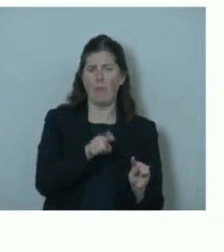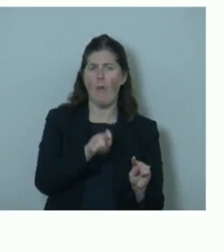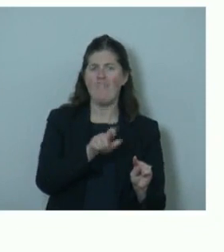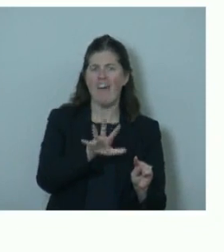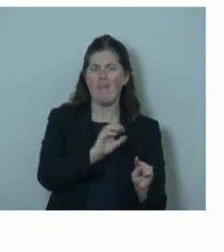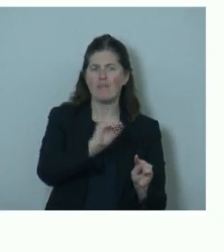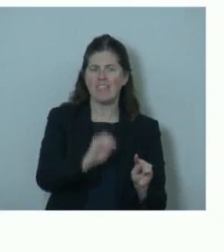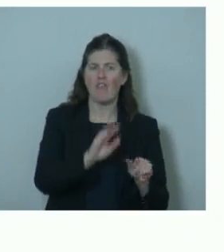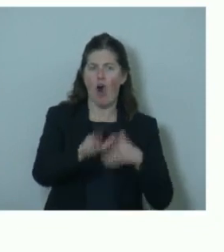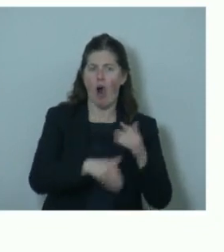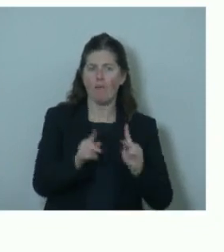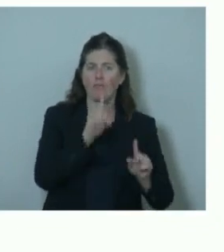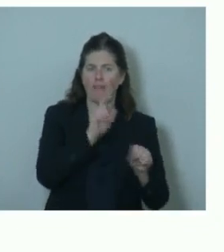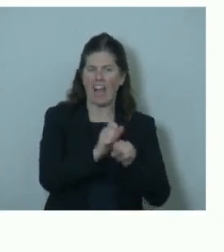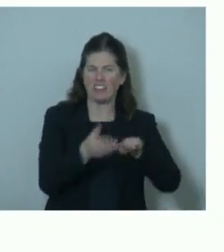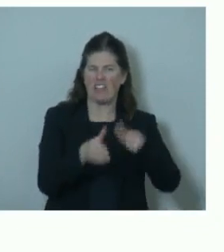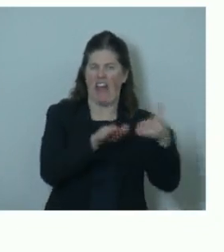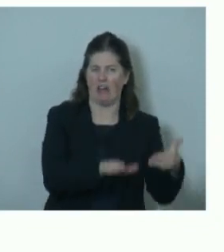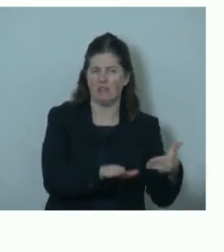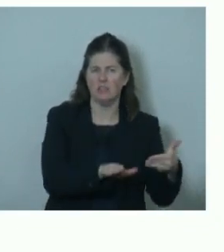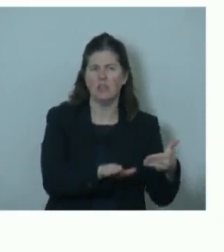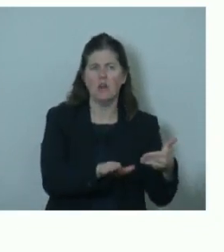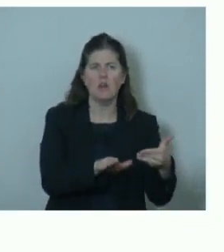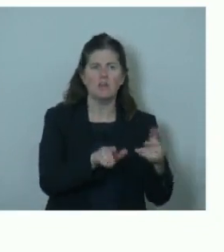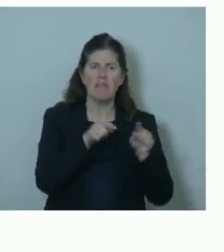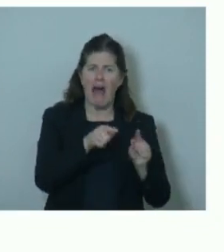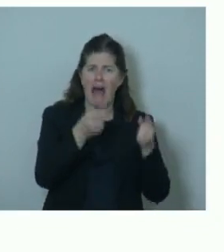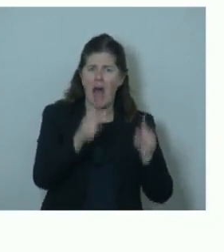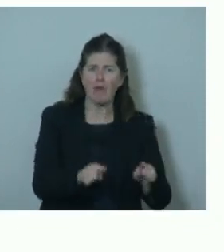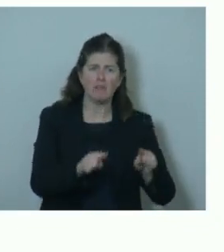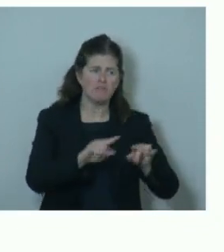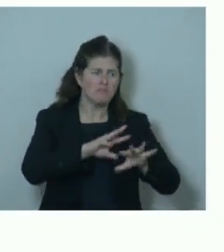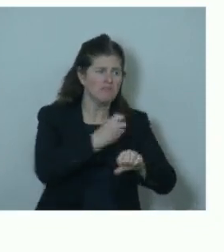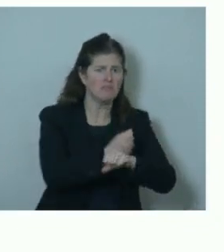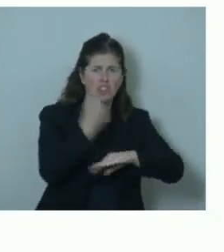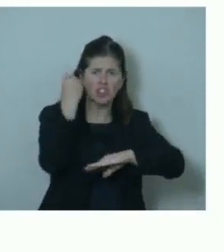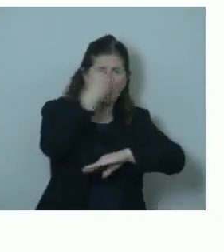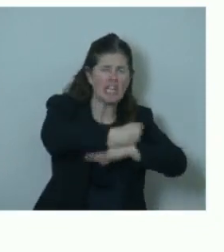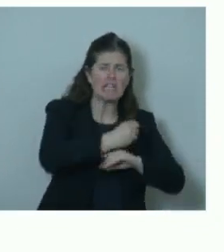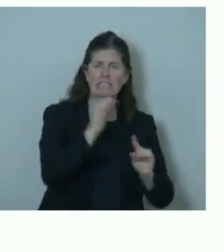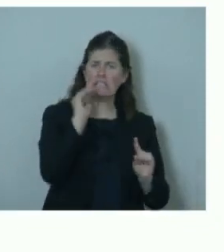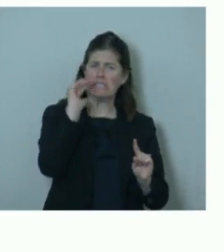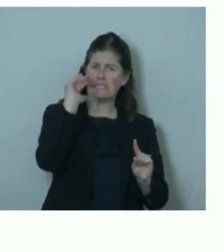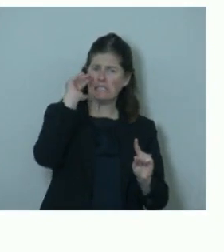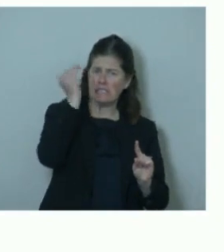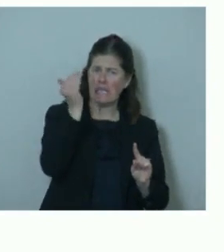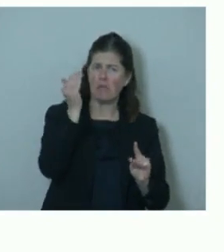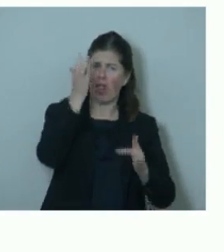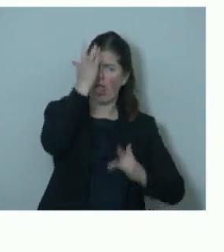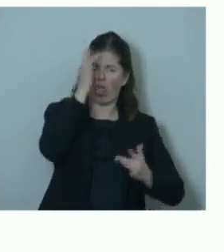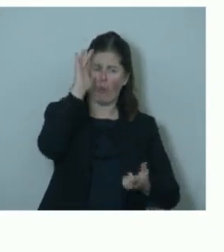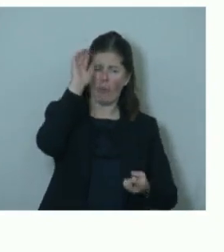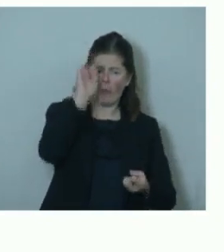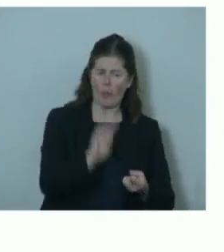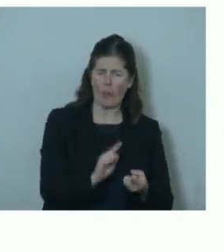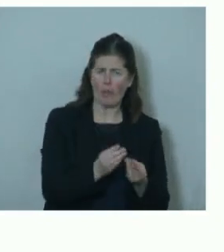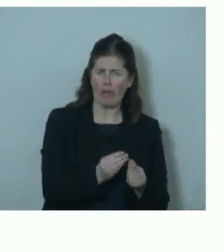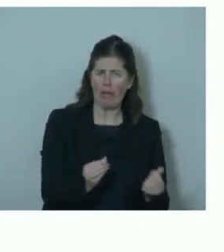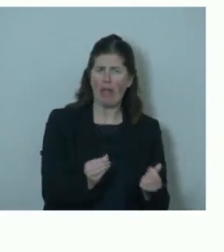THE BUMP ON THE LEFT WAS THE FIRST PART OF THE PANDEMIC WERE HALF A PERCENT OF ALL THE PEOPLE ACTUALLY DIED.